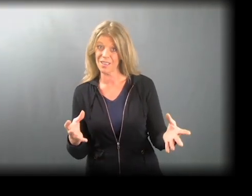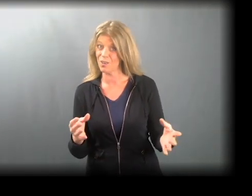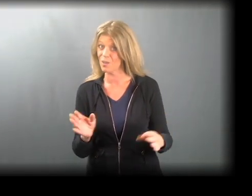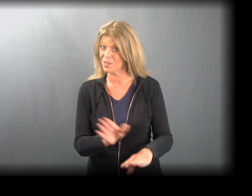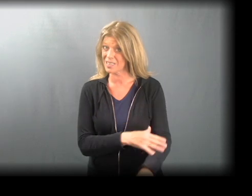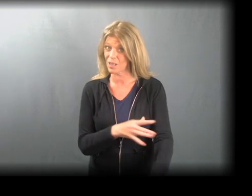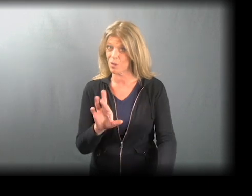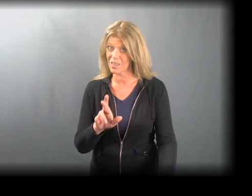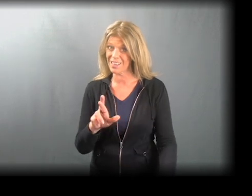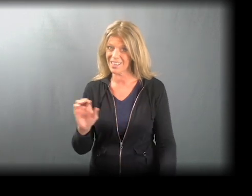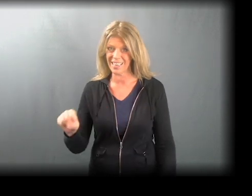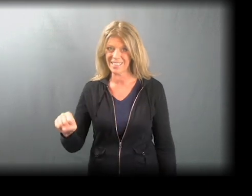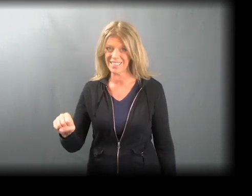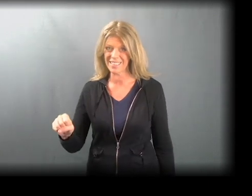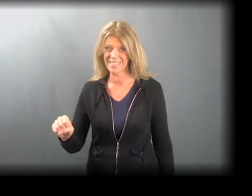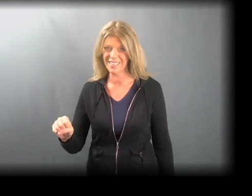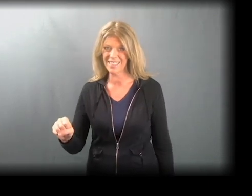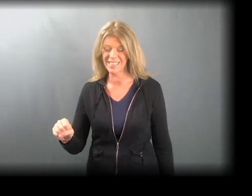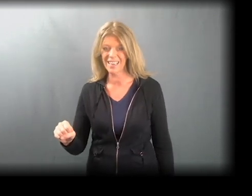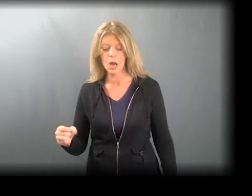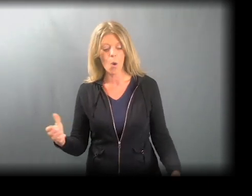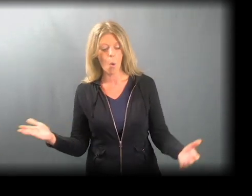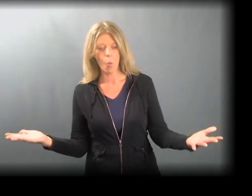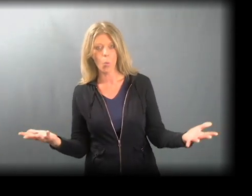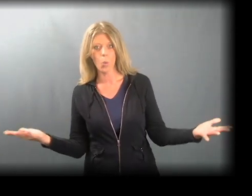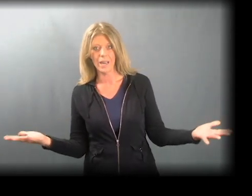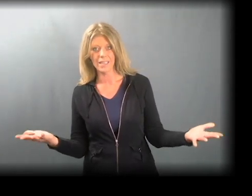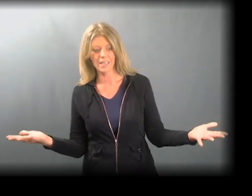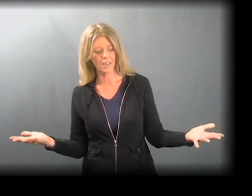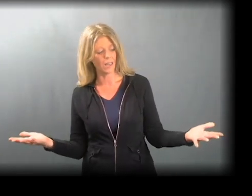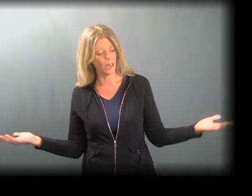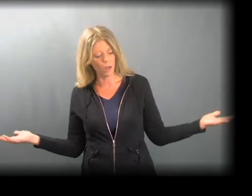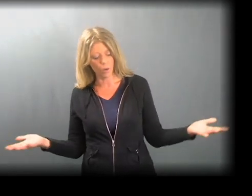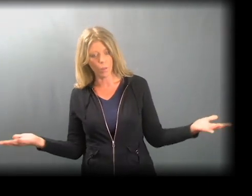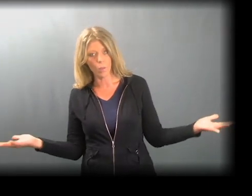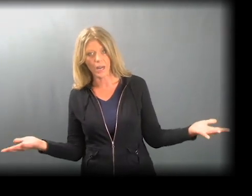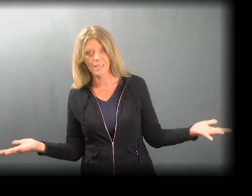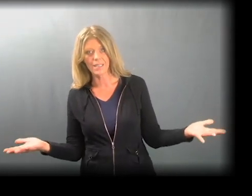So, slower - yes? WHAT